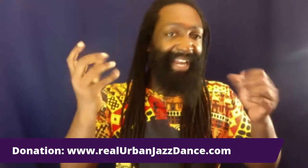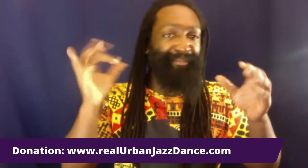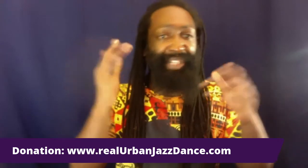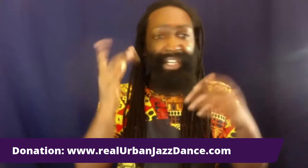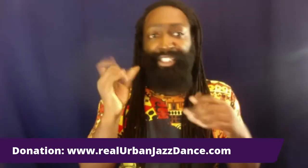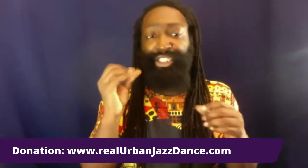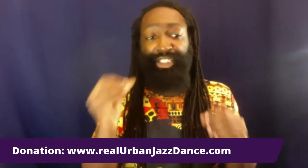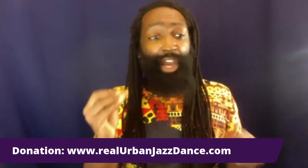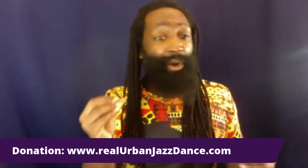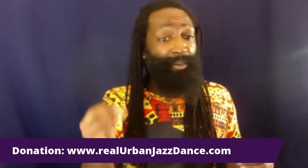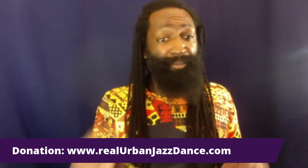Okay people can you hear me.